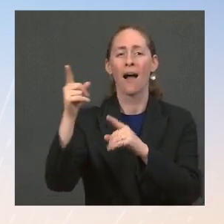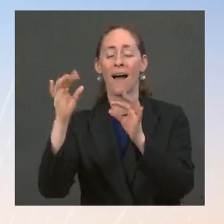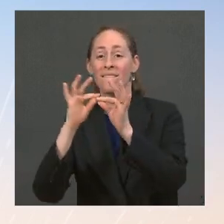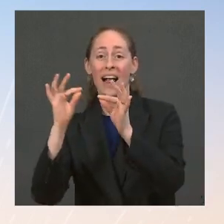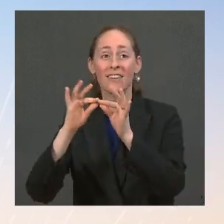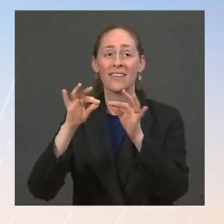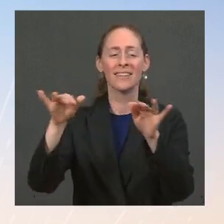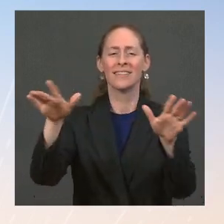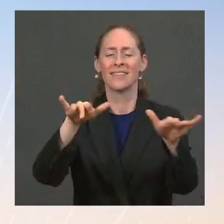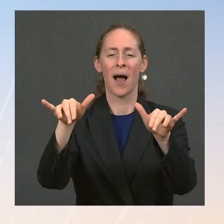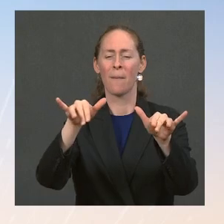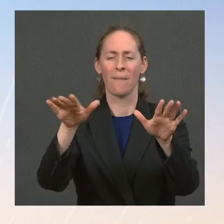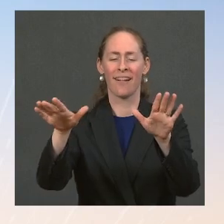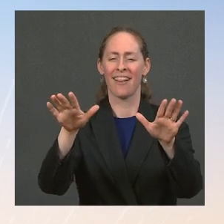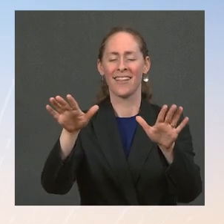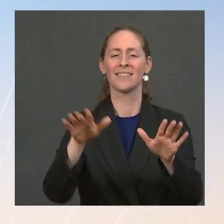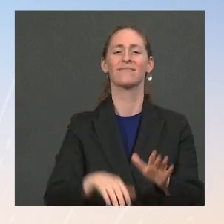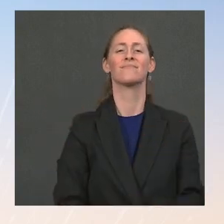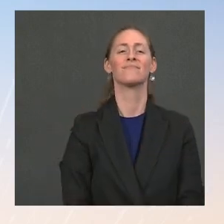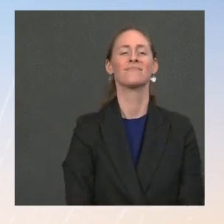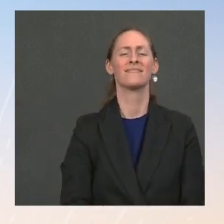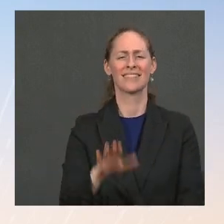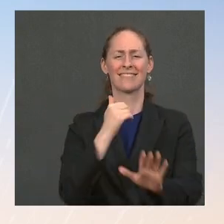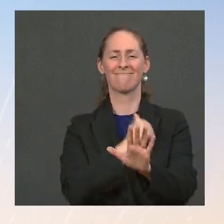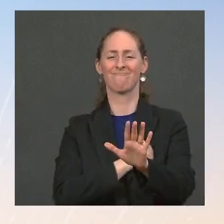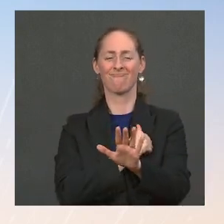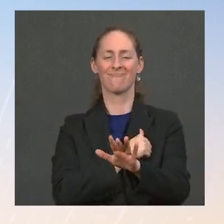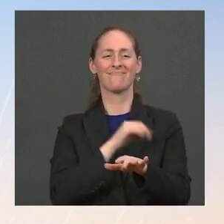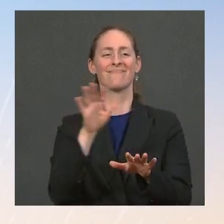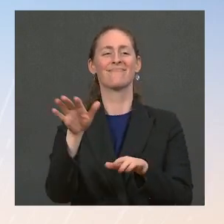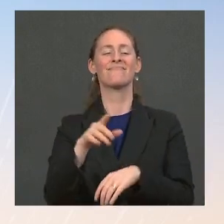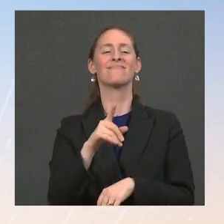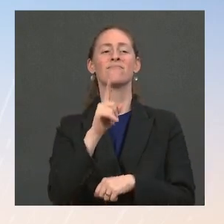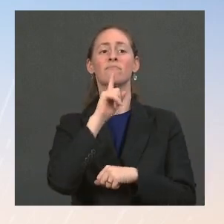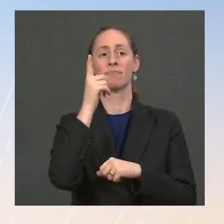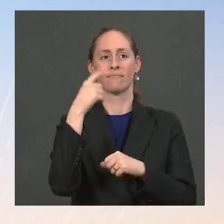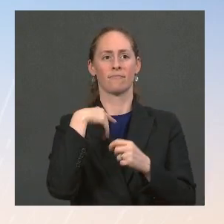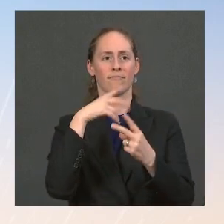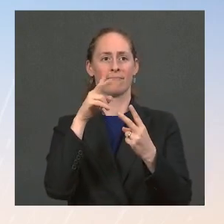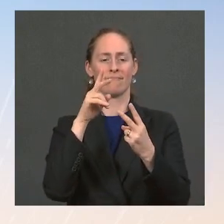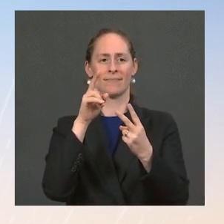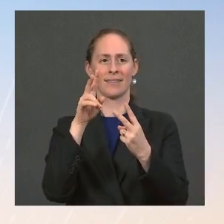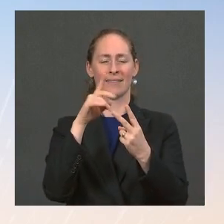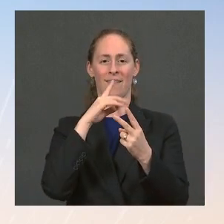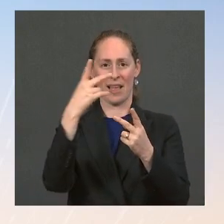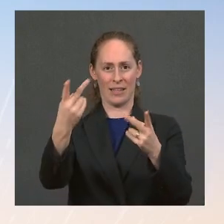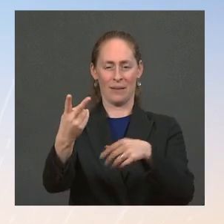Sorry. So, that is true. Two Peters over here. So, one of the issues is, of course,